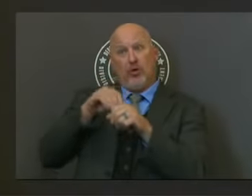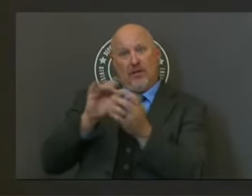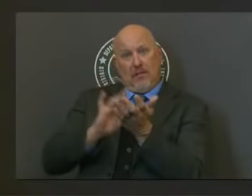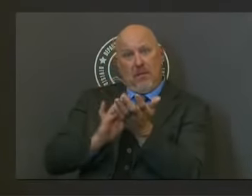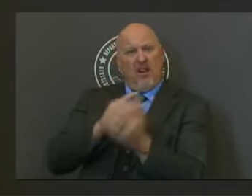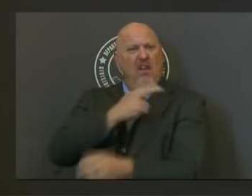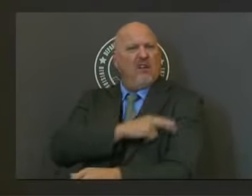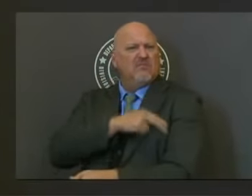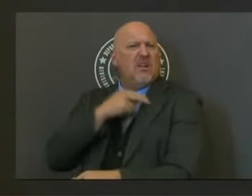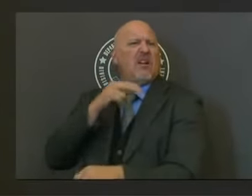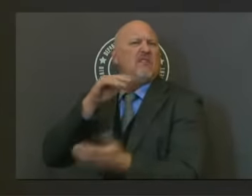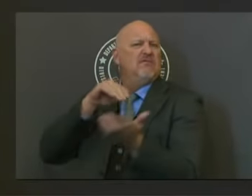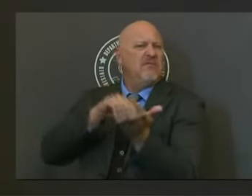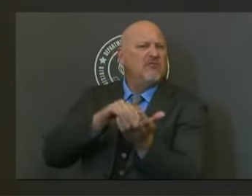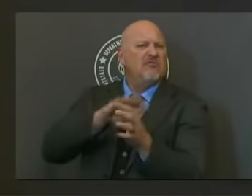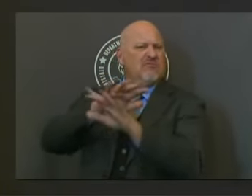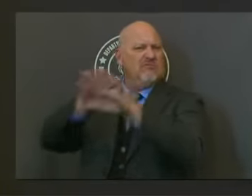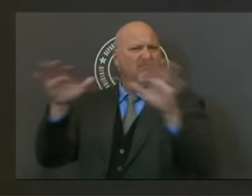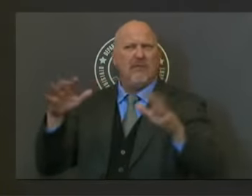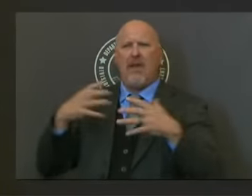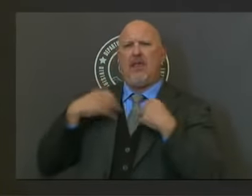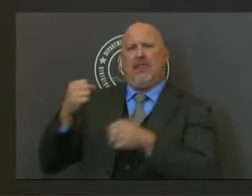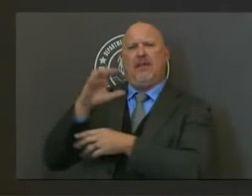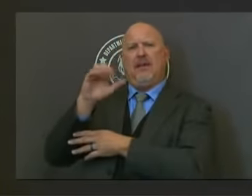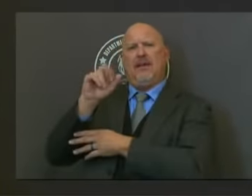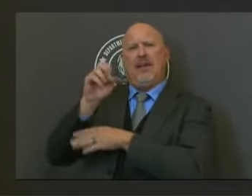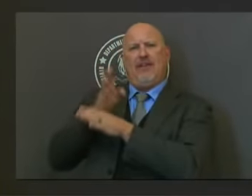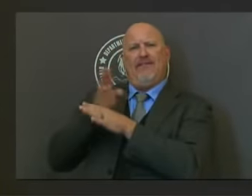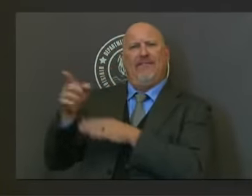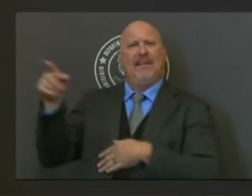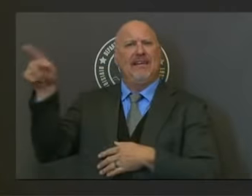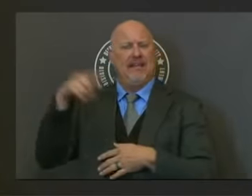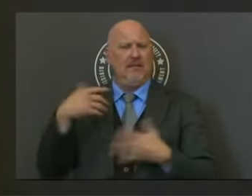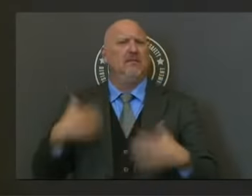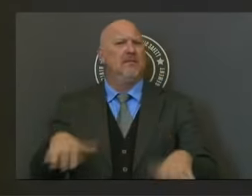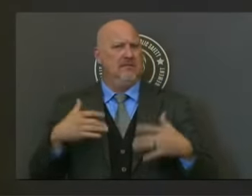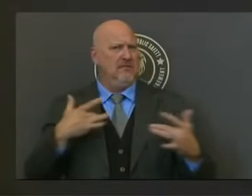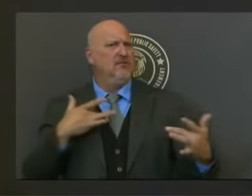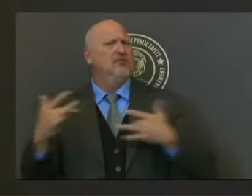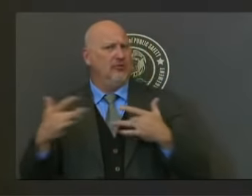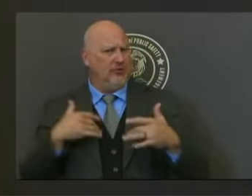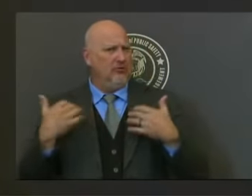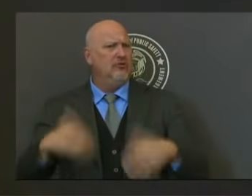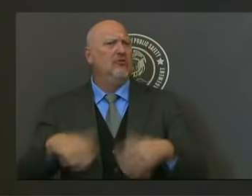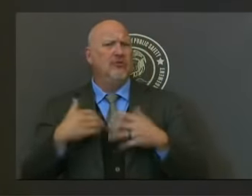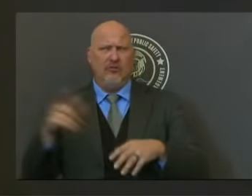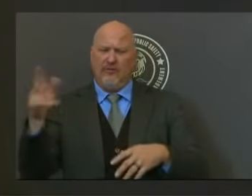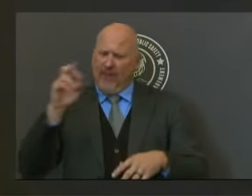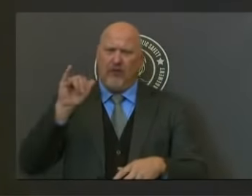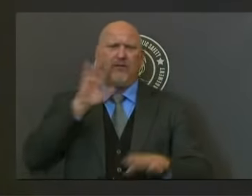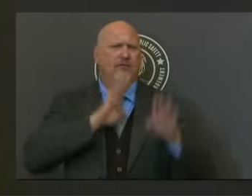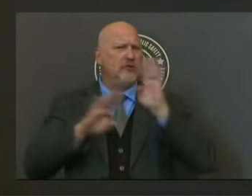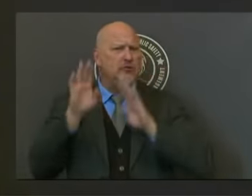and I think the frustration comes from the fact that not